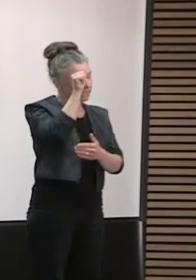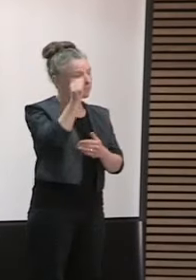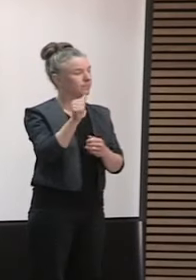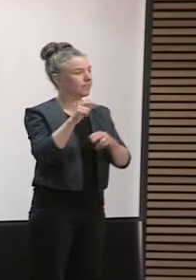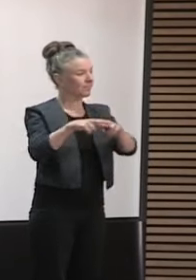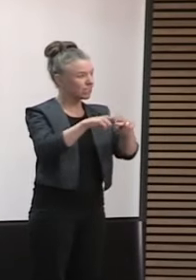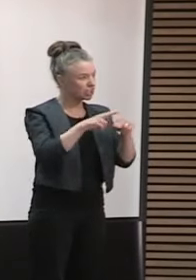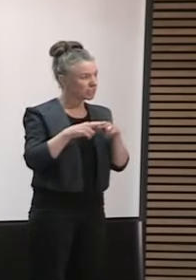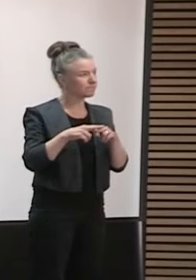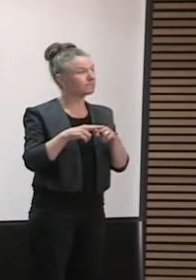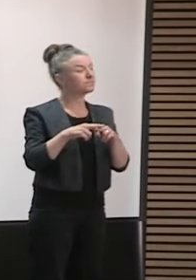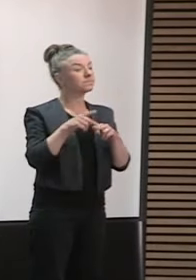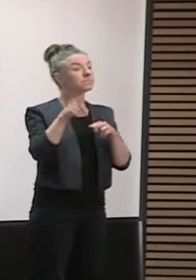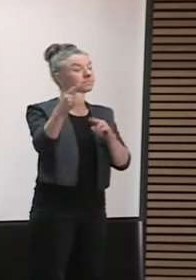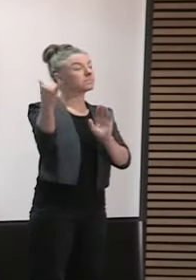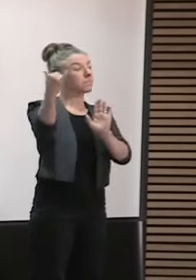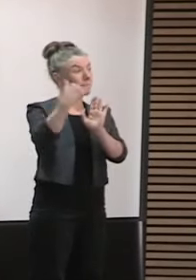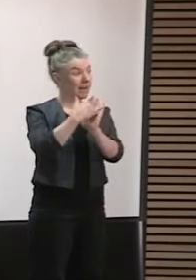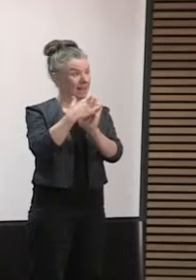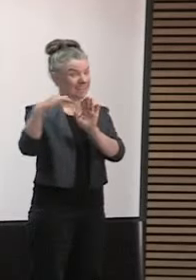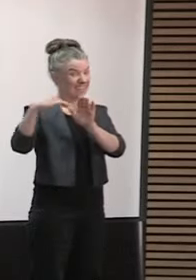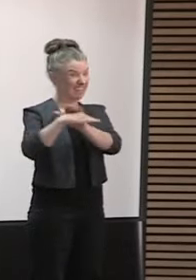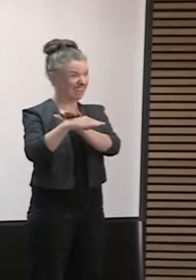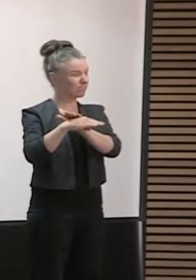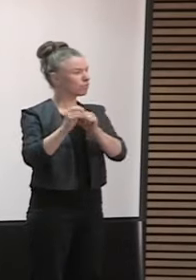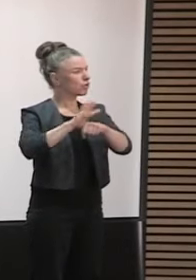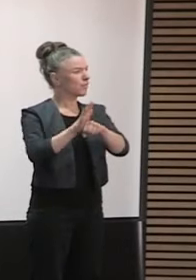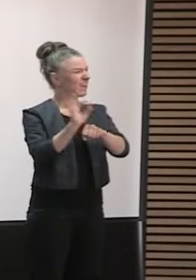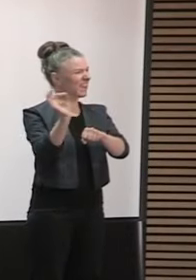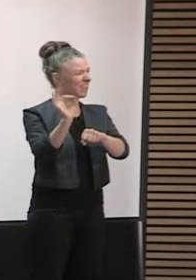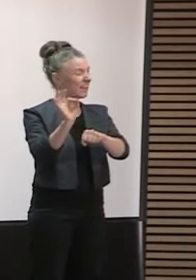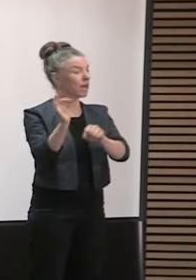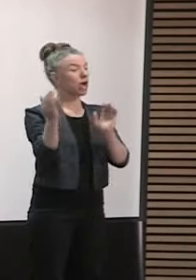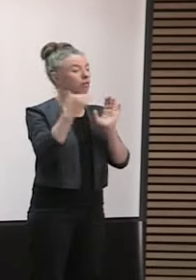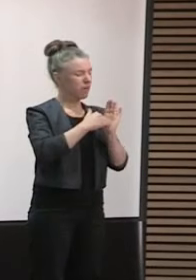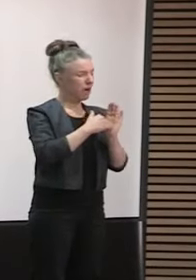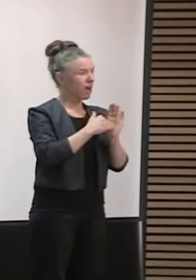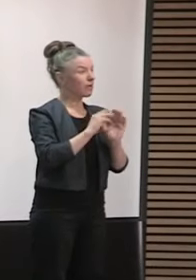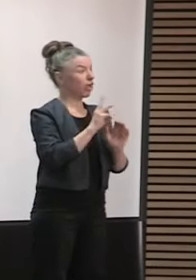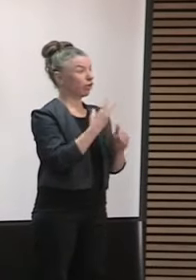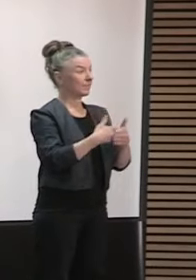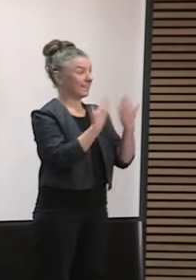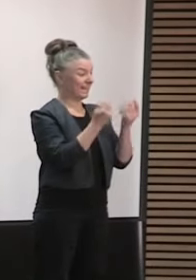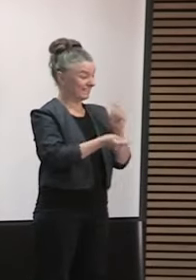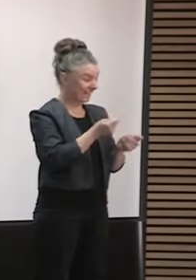talking through and working with the airlines around the overall implications for any changes that we... For the